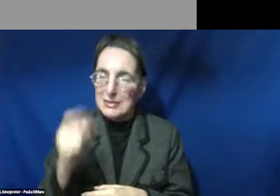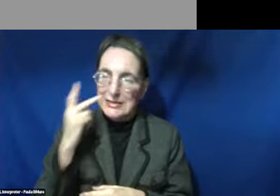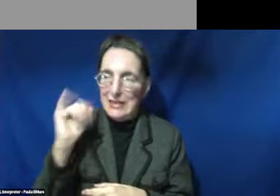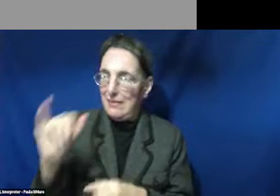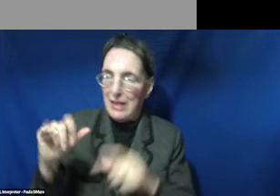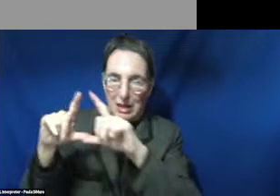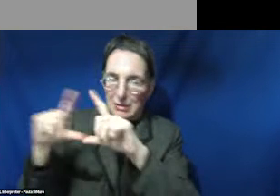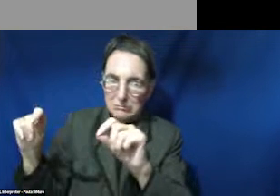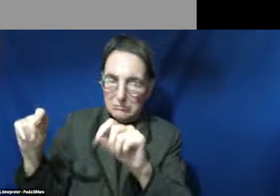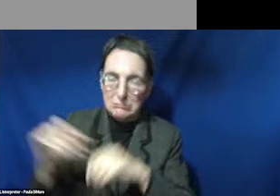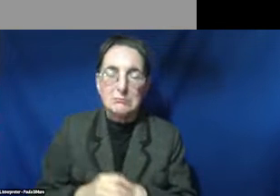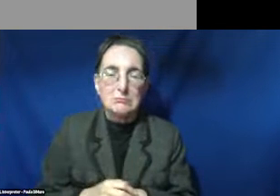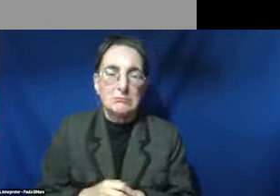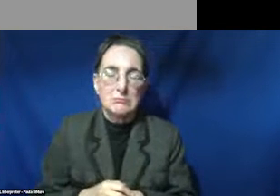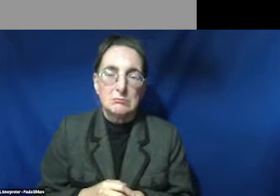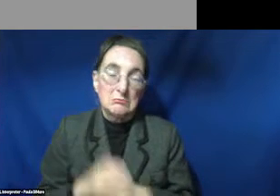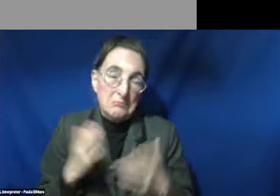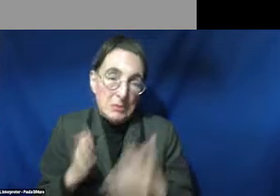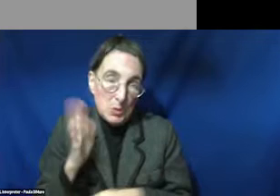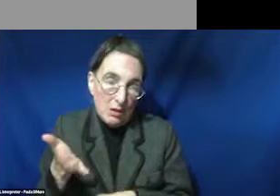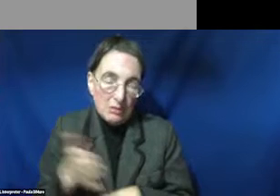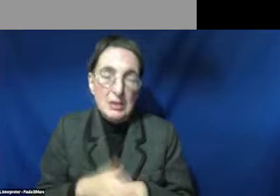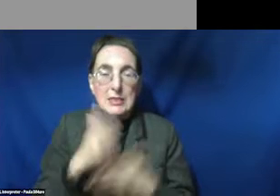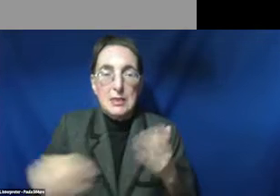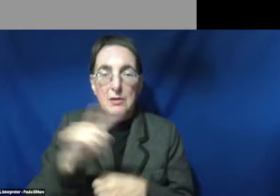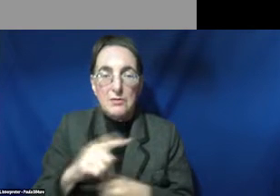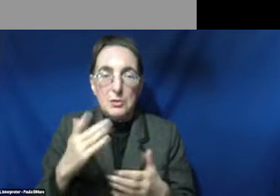So some of you may be associated with more than one organization.